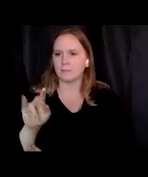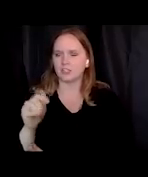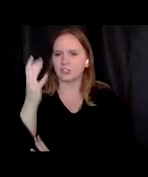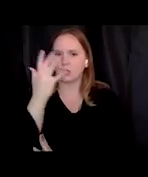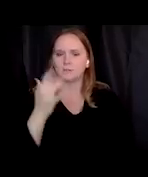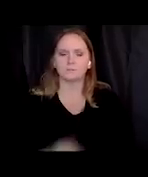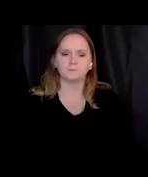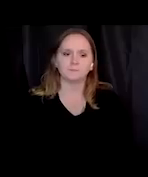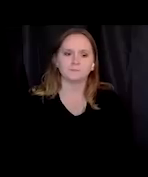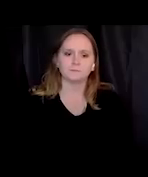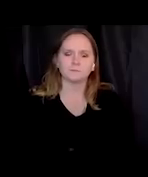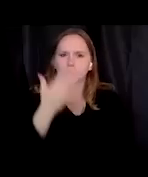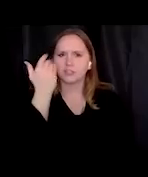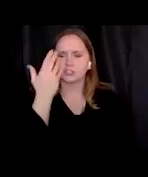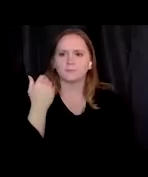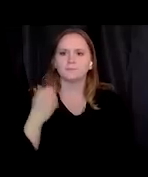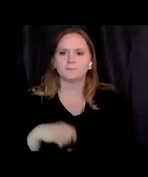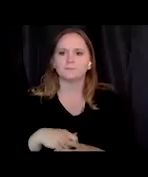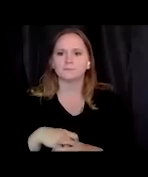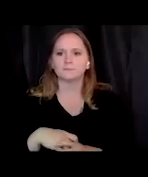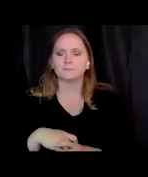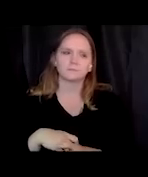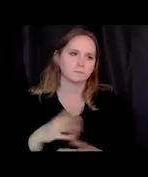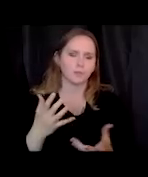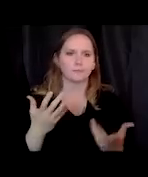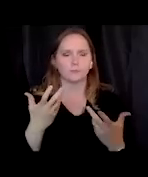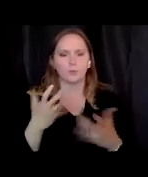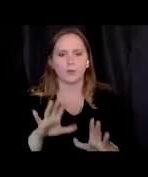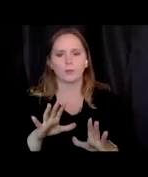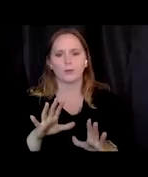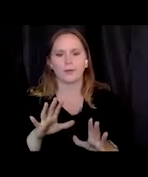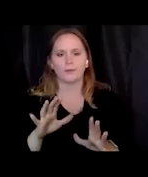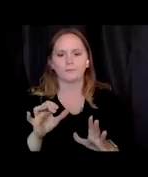and the mental health clinician will make sure it's not one of these other scenarios that are involved here.